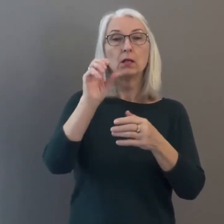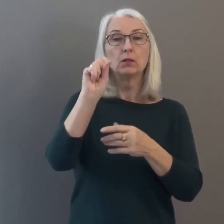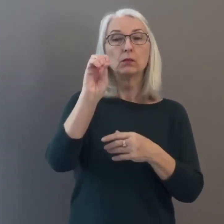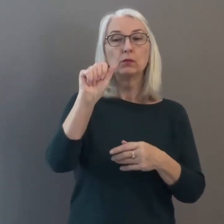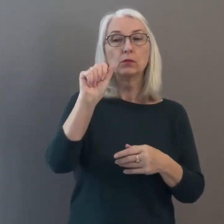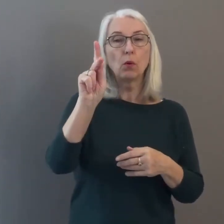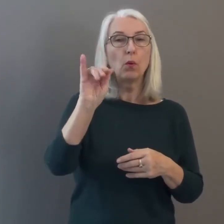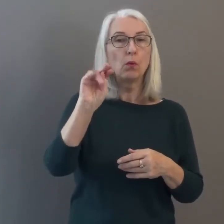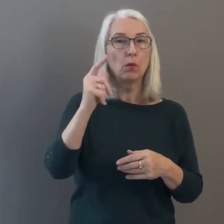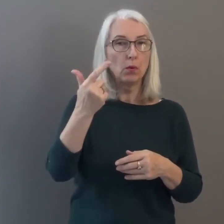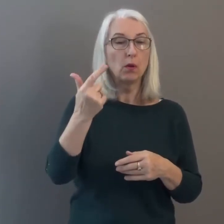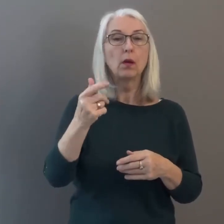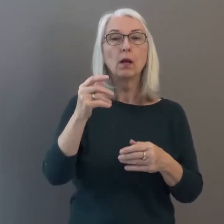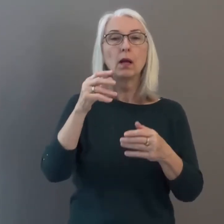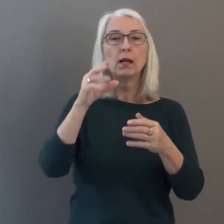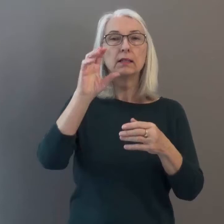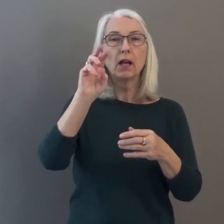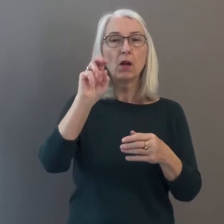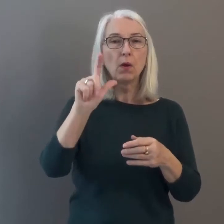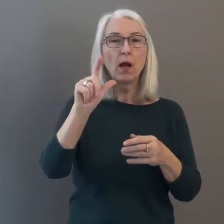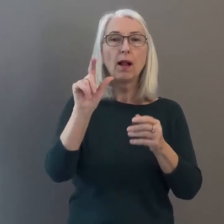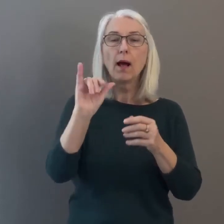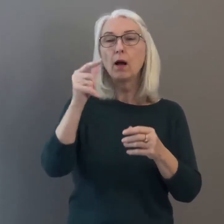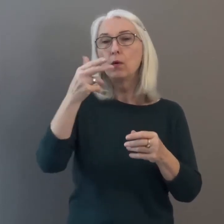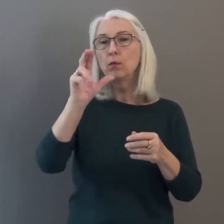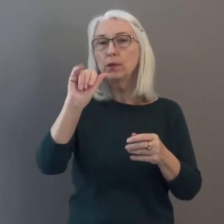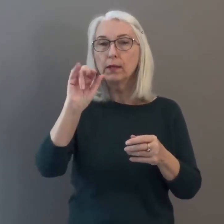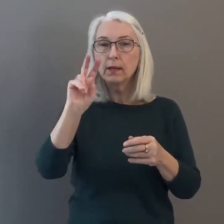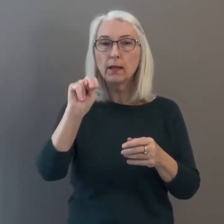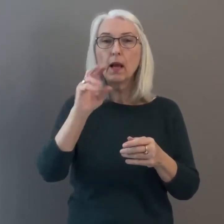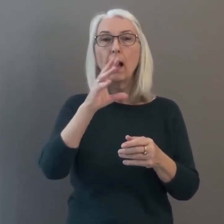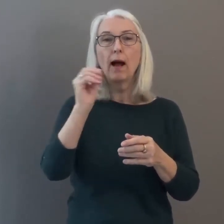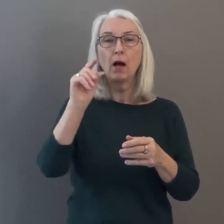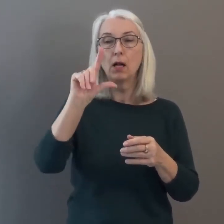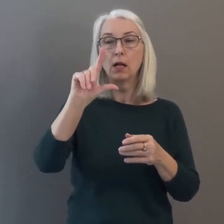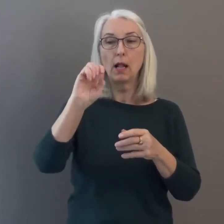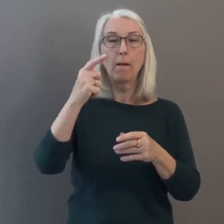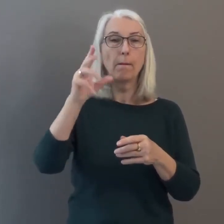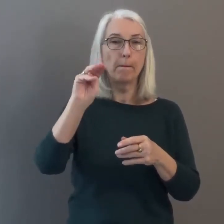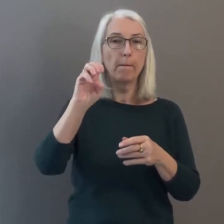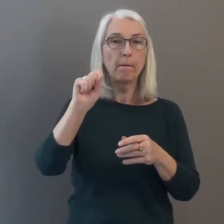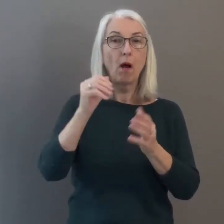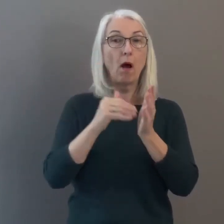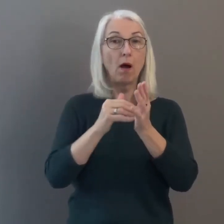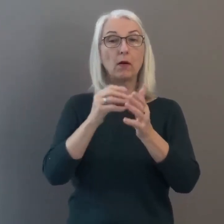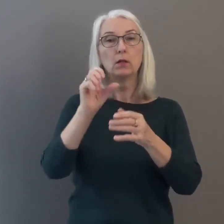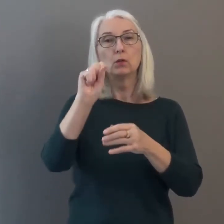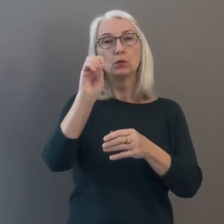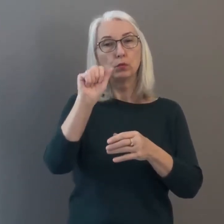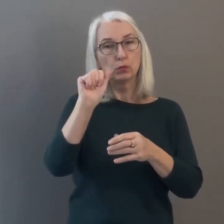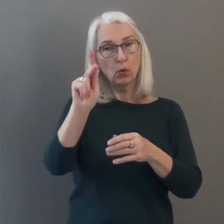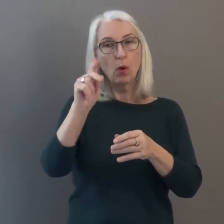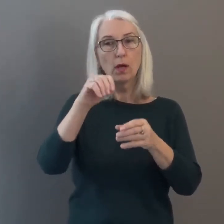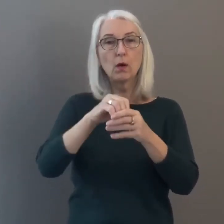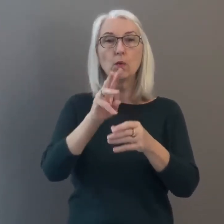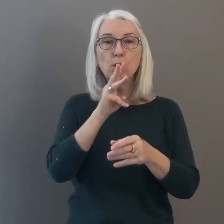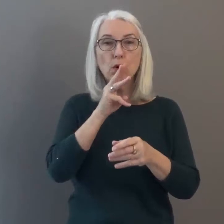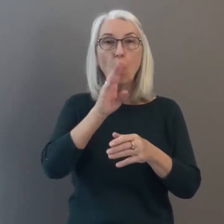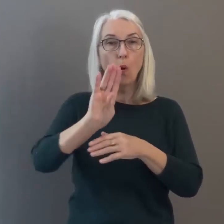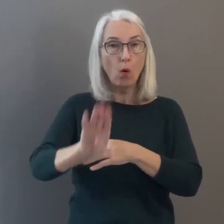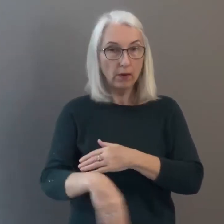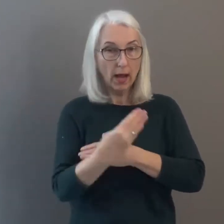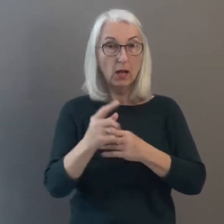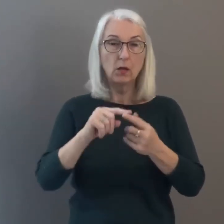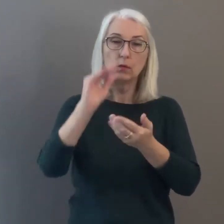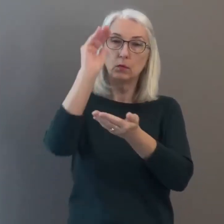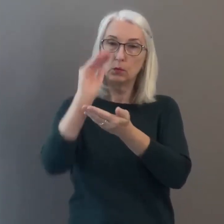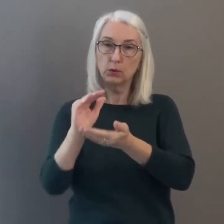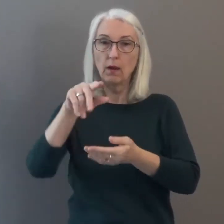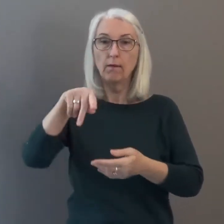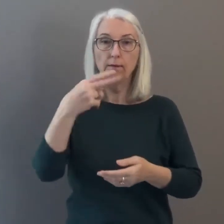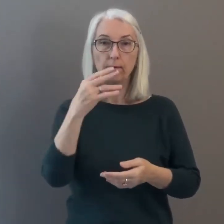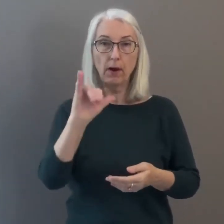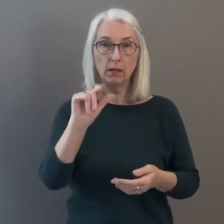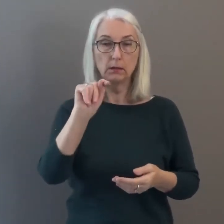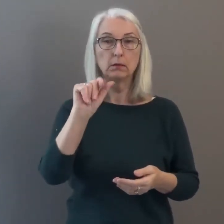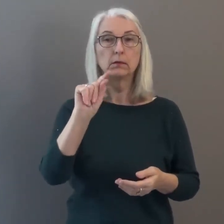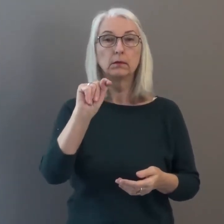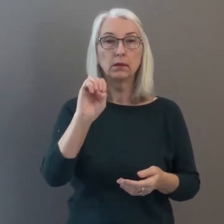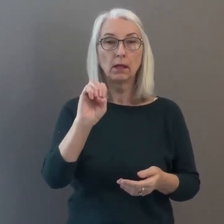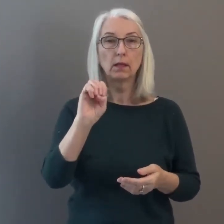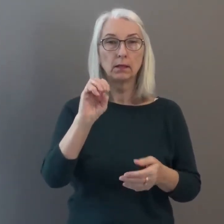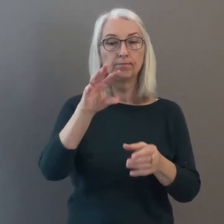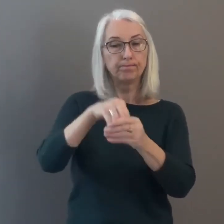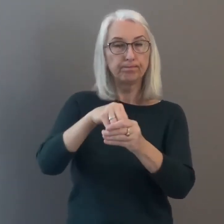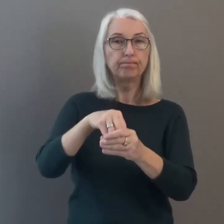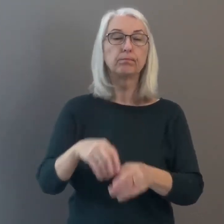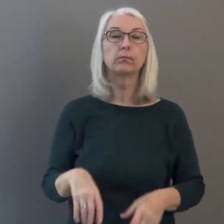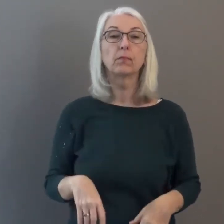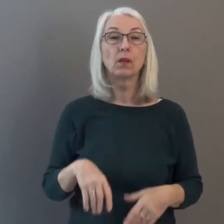Soaking: Cereals like grains and legumes are often soaked in water overnight to reduce their phytate content.